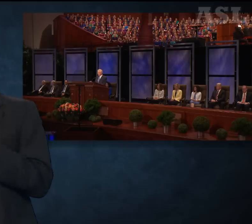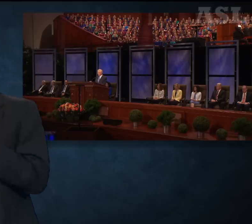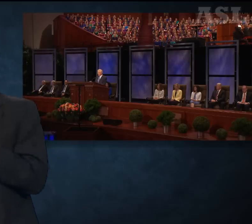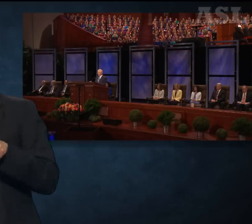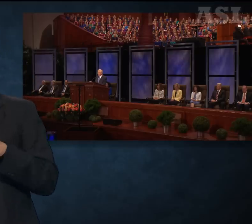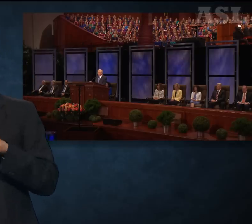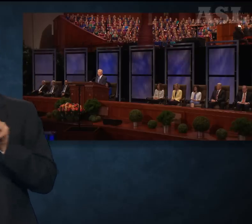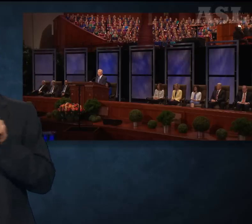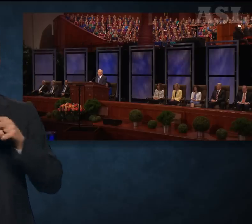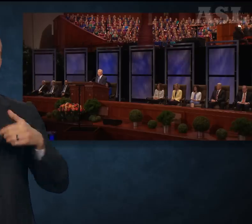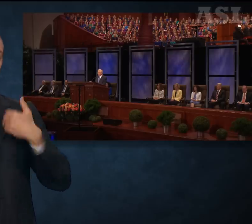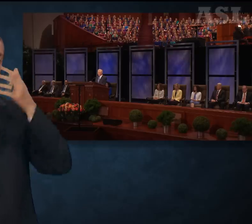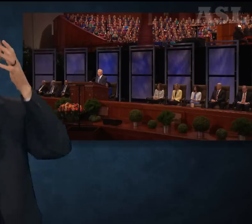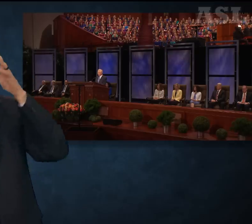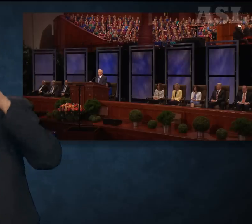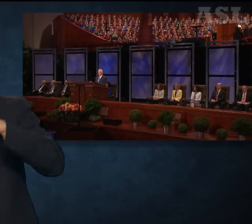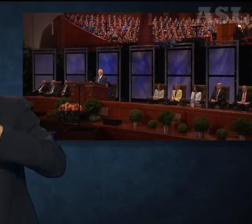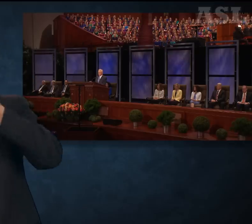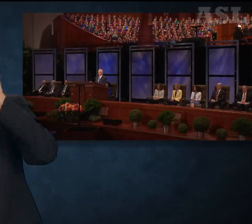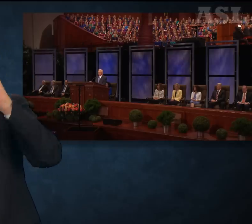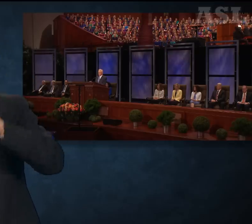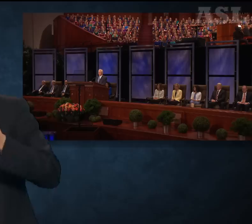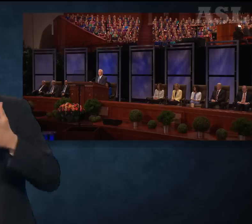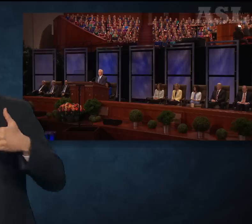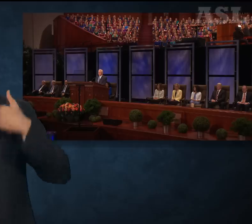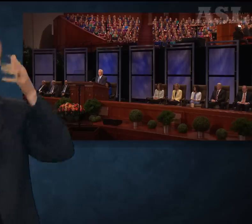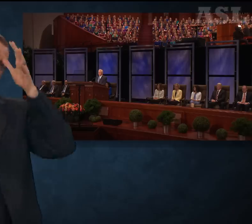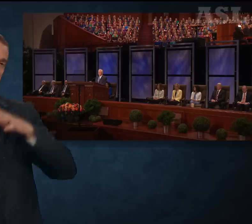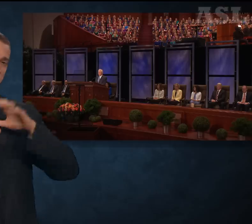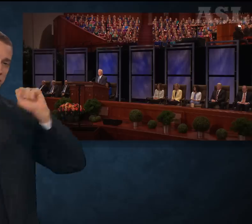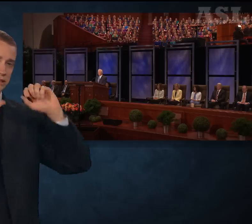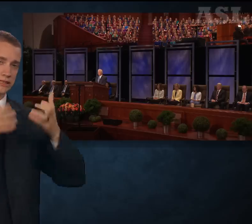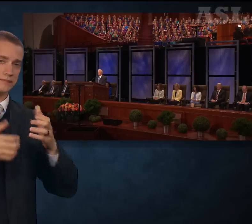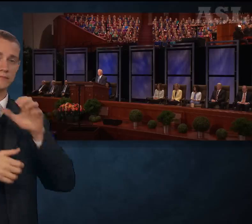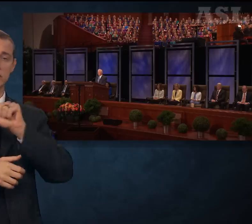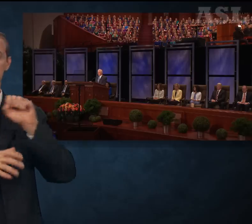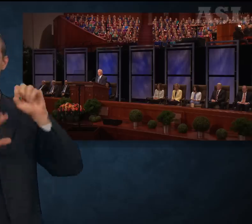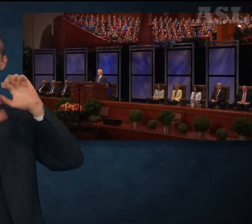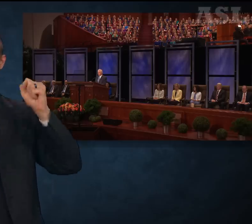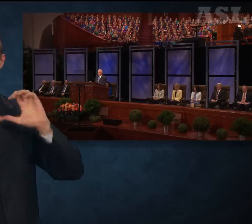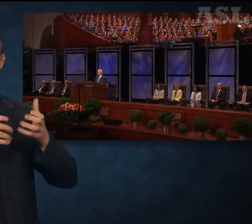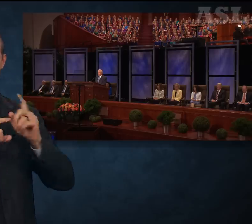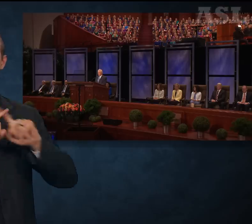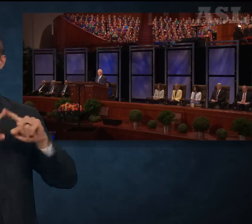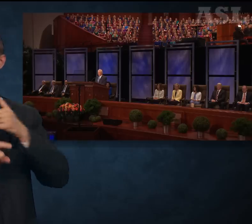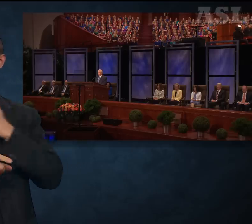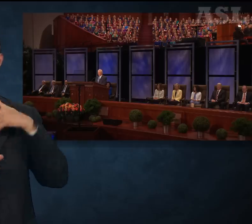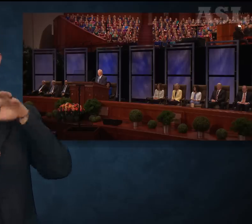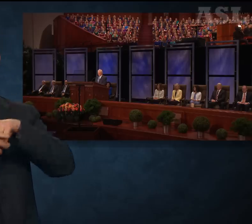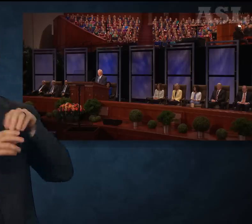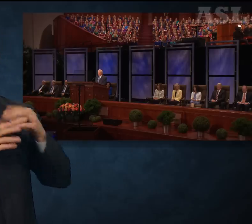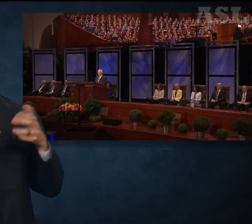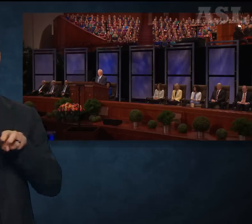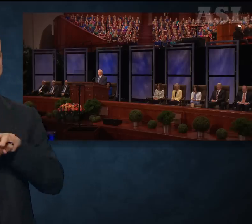PRESIDING BISHOPRIC SEATED ON